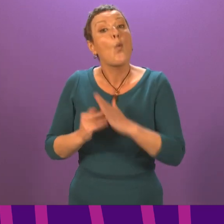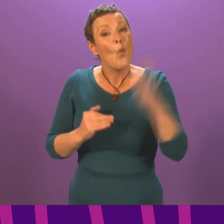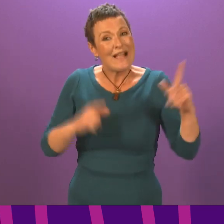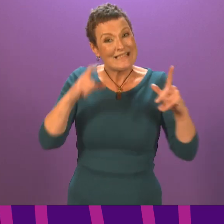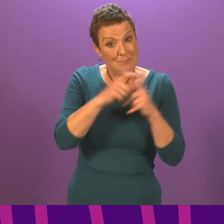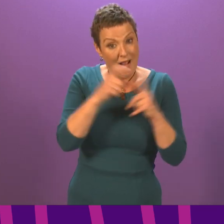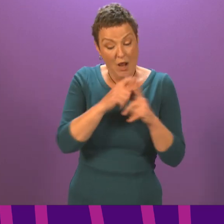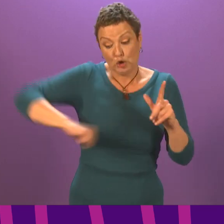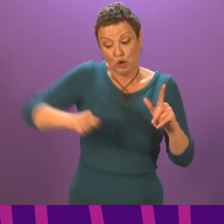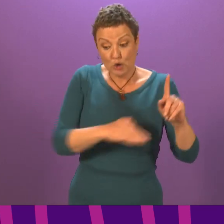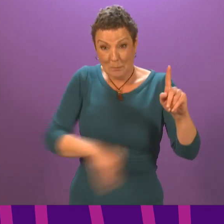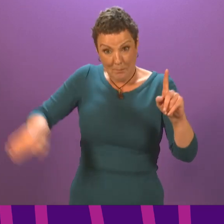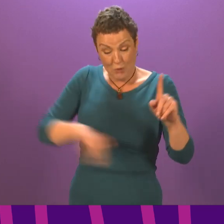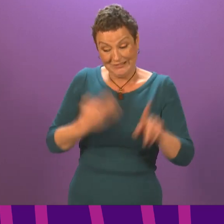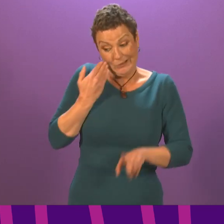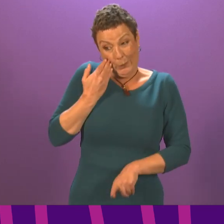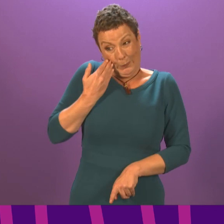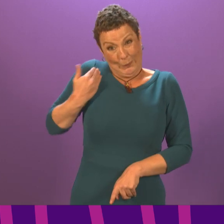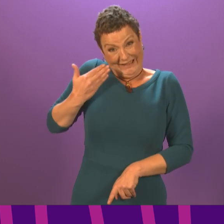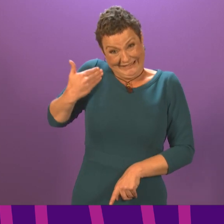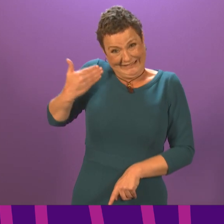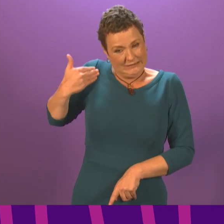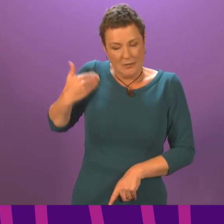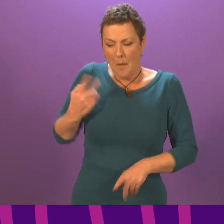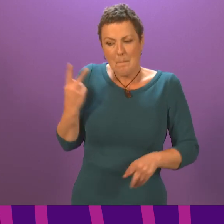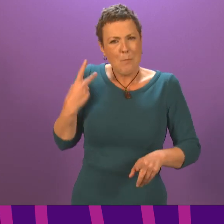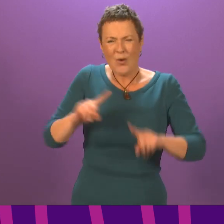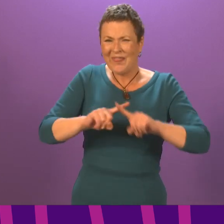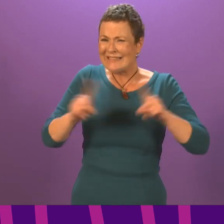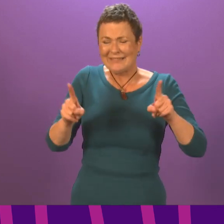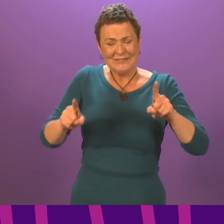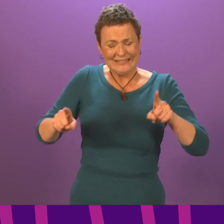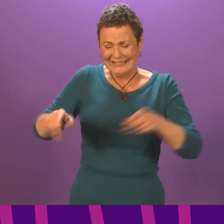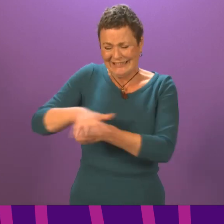and the Scottish Borders have been in very different positions in recent weeks. Just